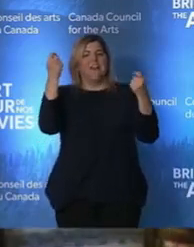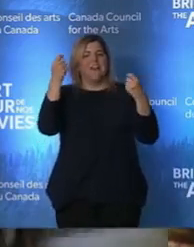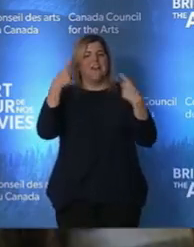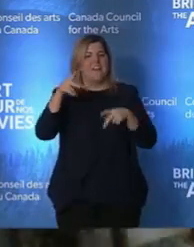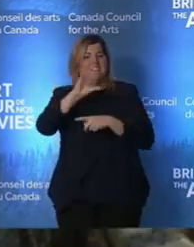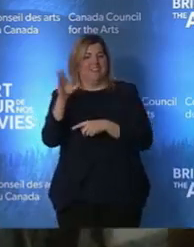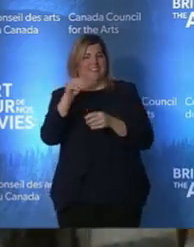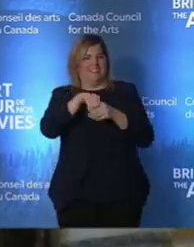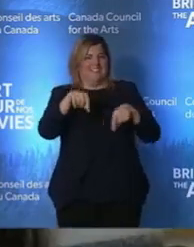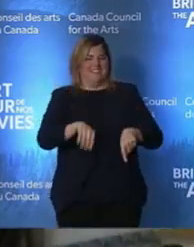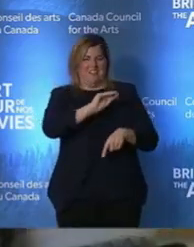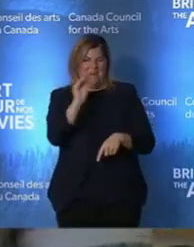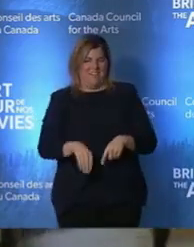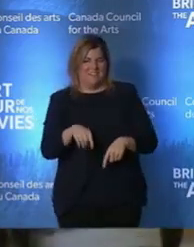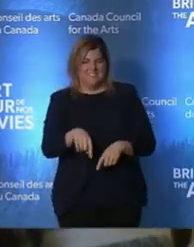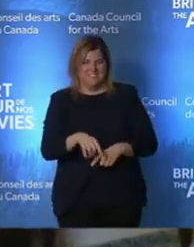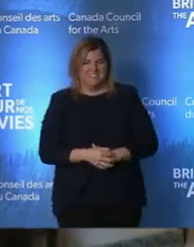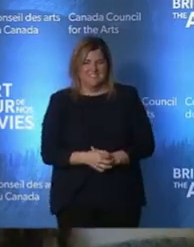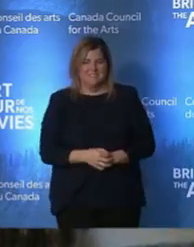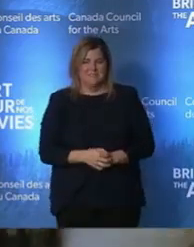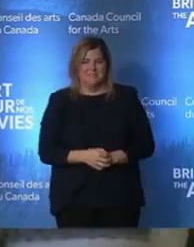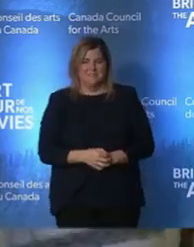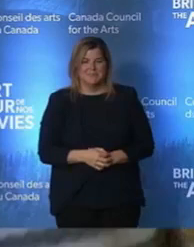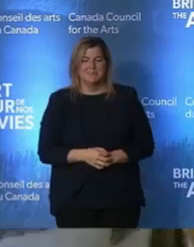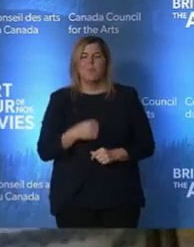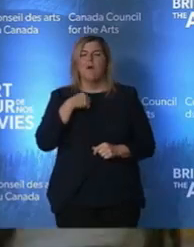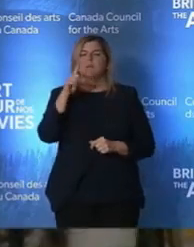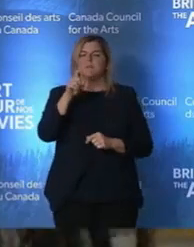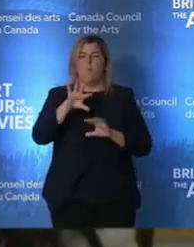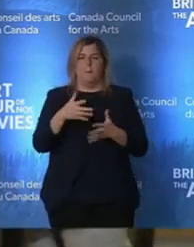My question, after having worked in the arts in Canada for about 30 years: